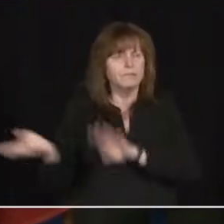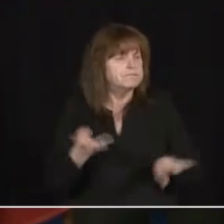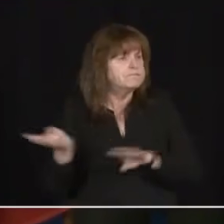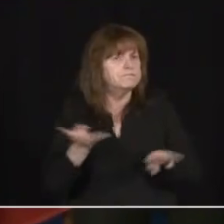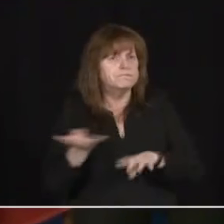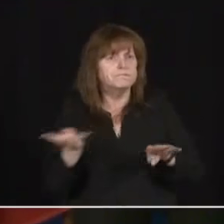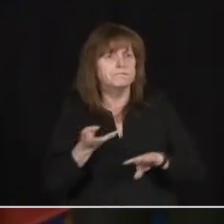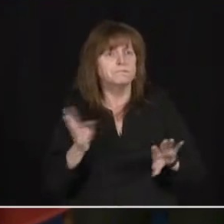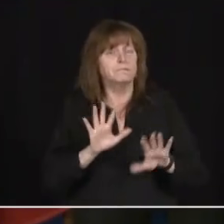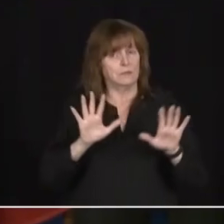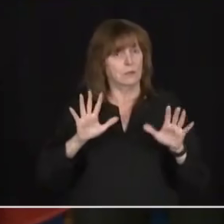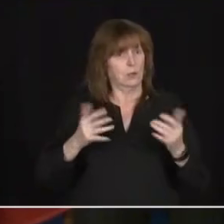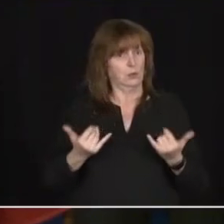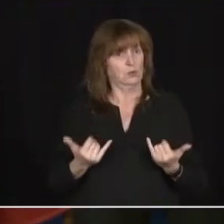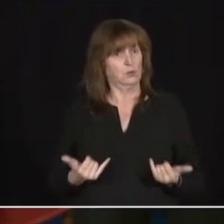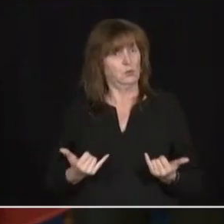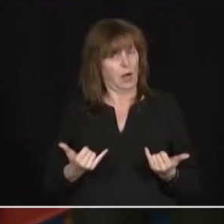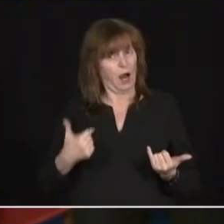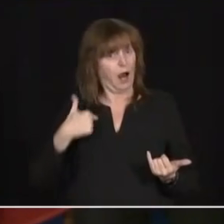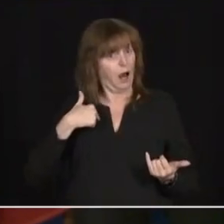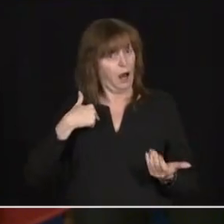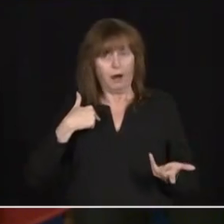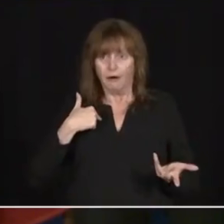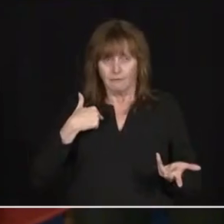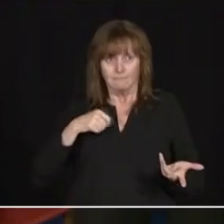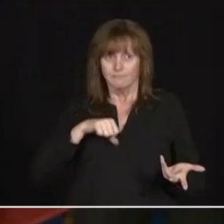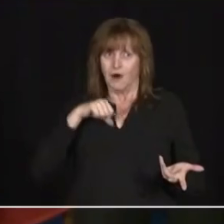are very proud to announce that